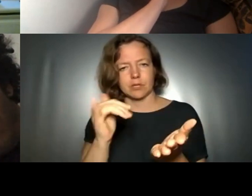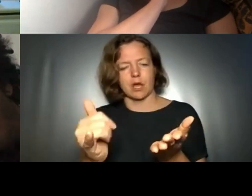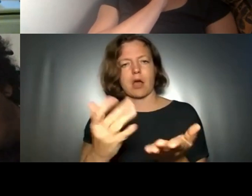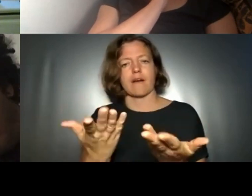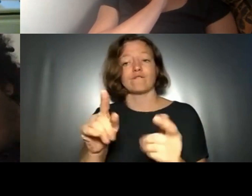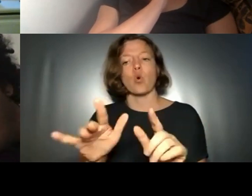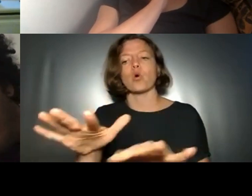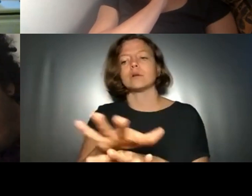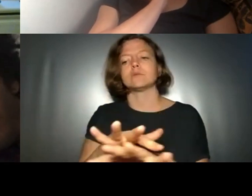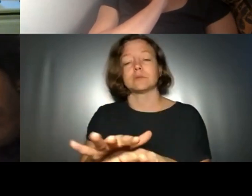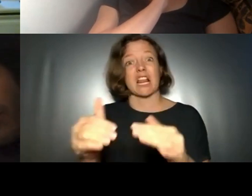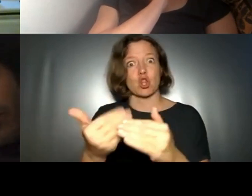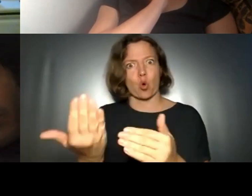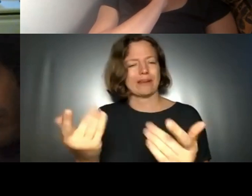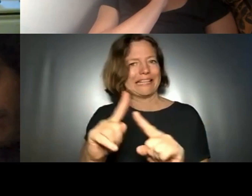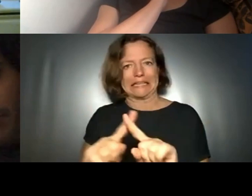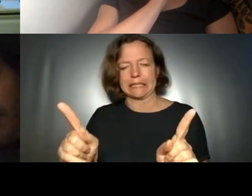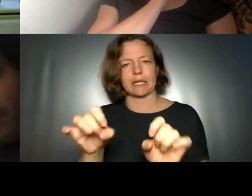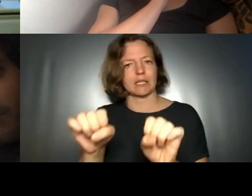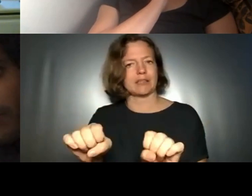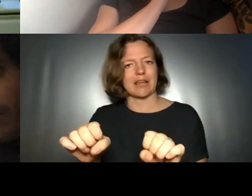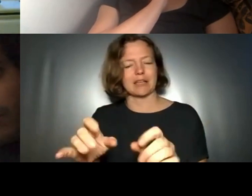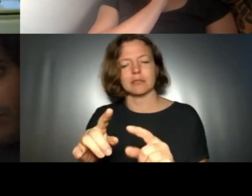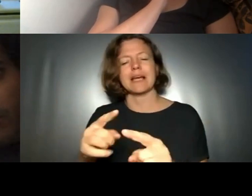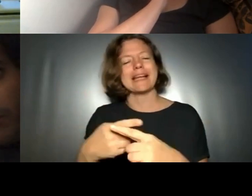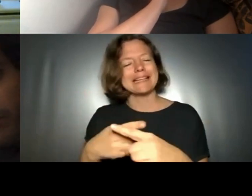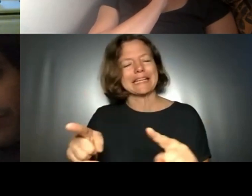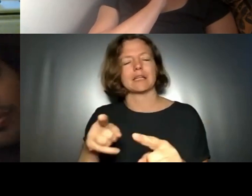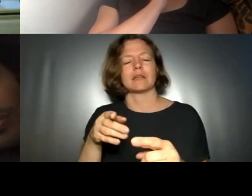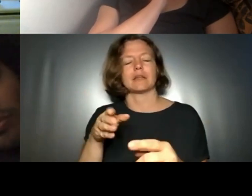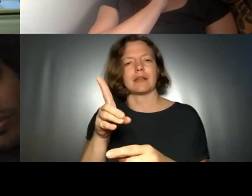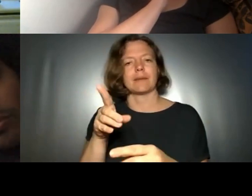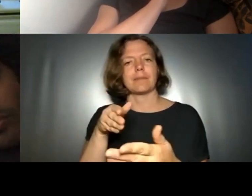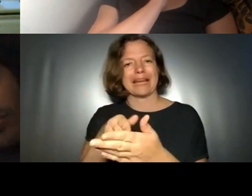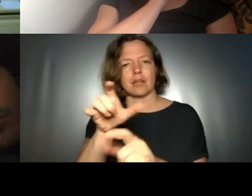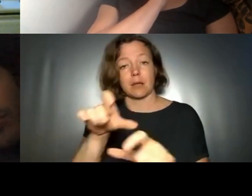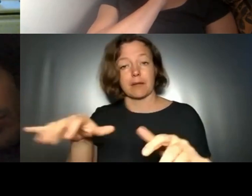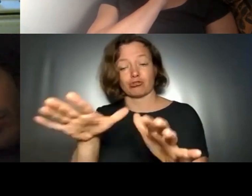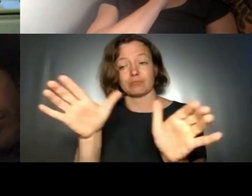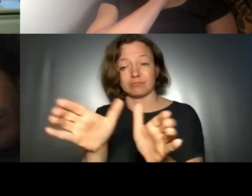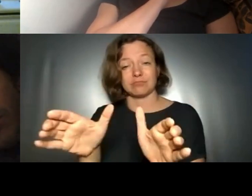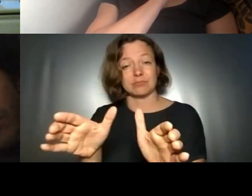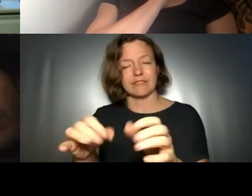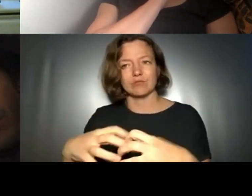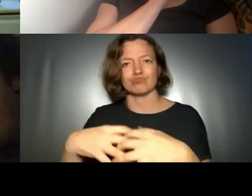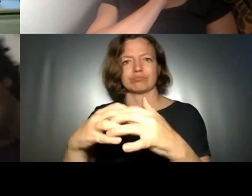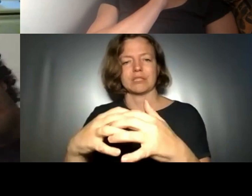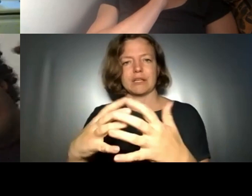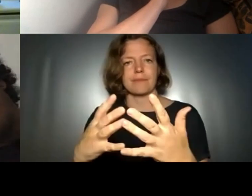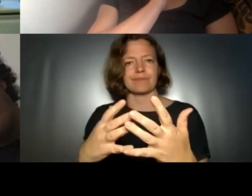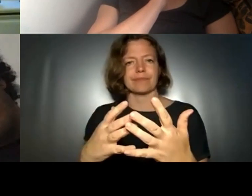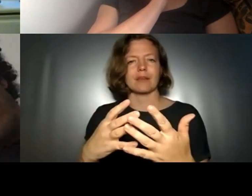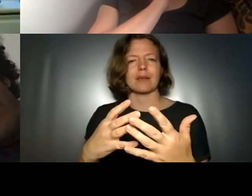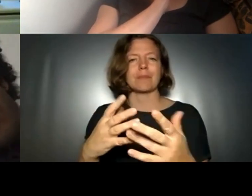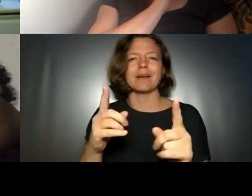let it be theaters or a festival, just because often we don't have a choice because otherwise...